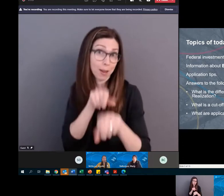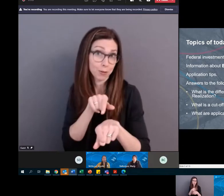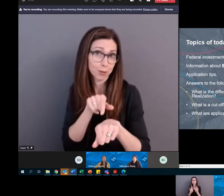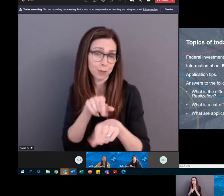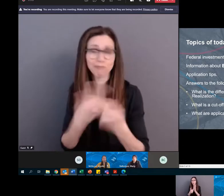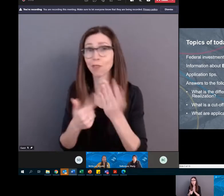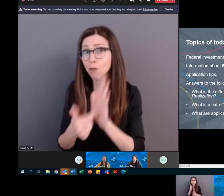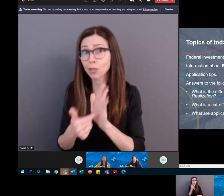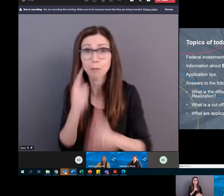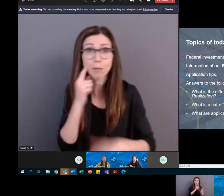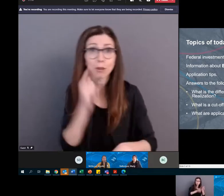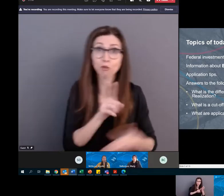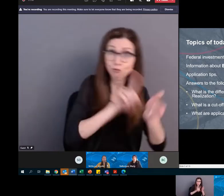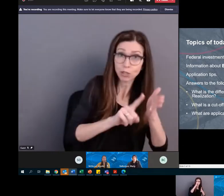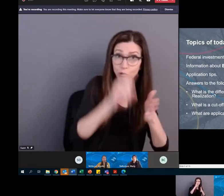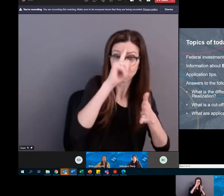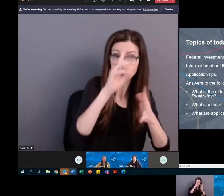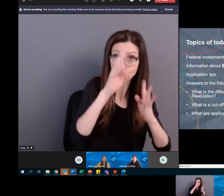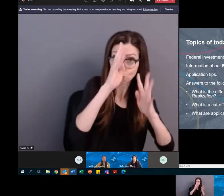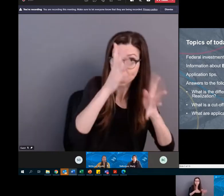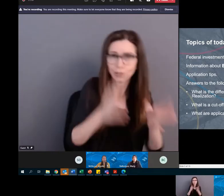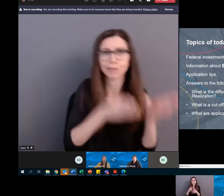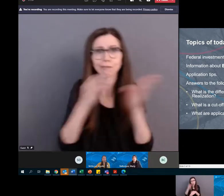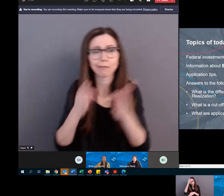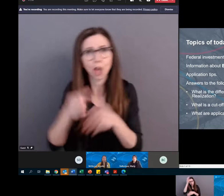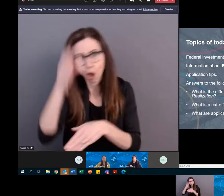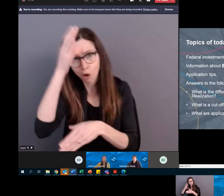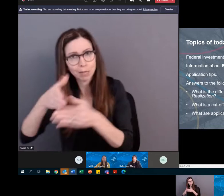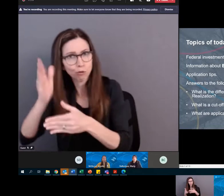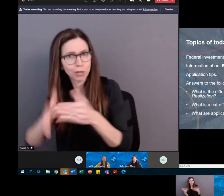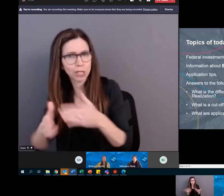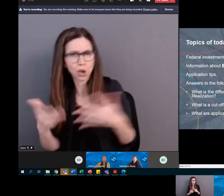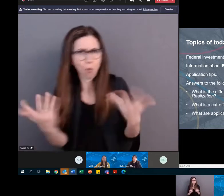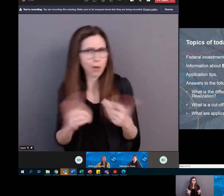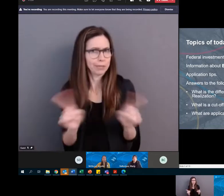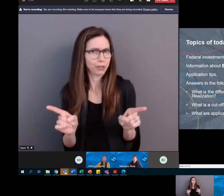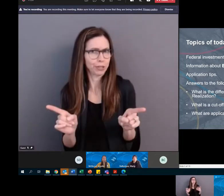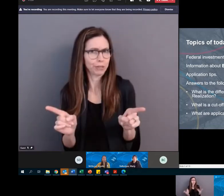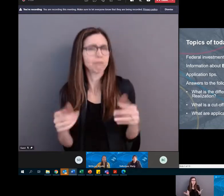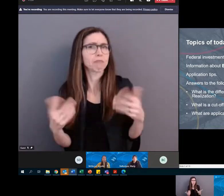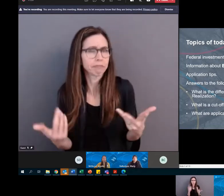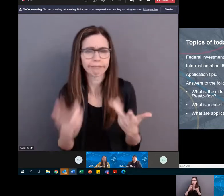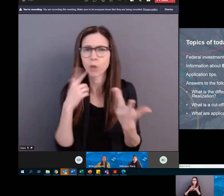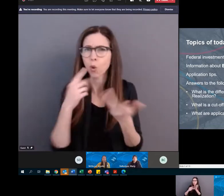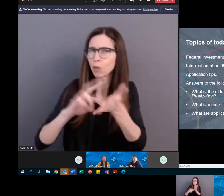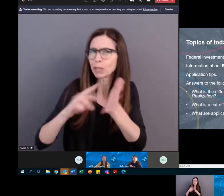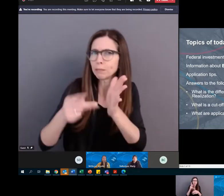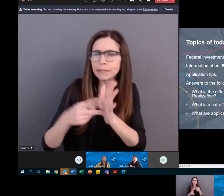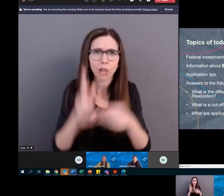and creation” and “concept to realization”? What is a cut-off date and what are